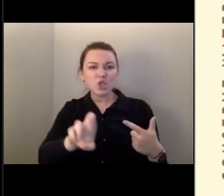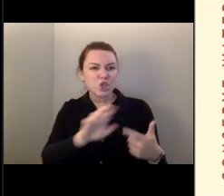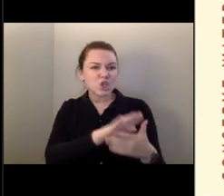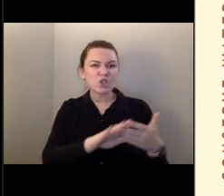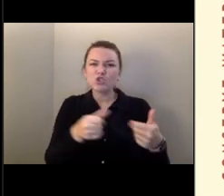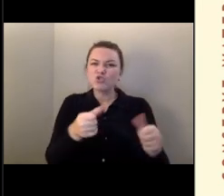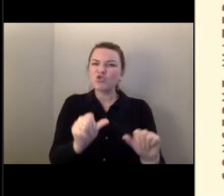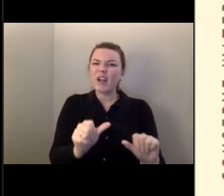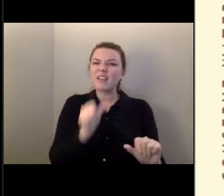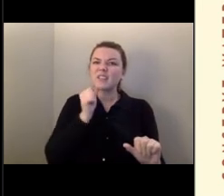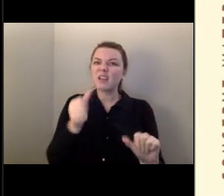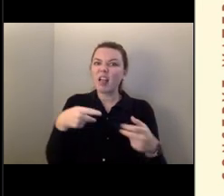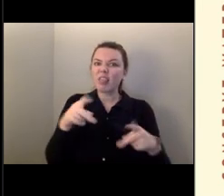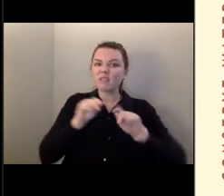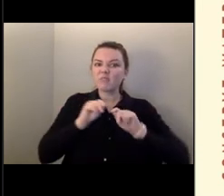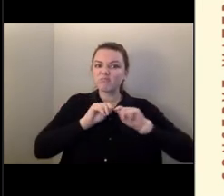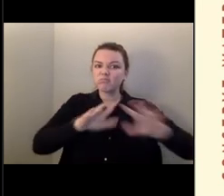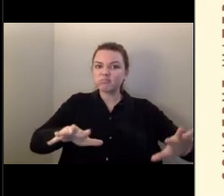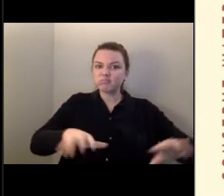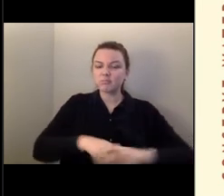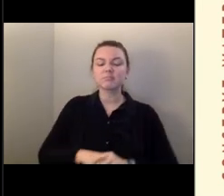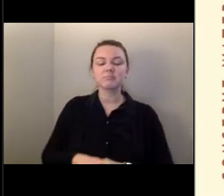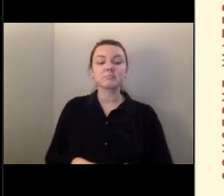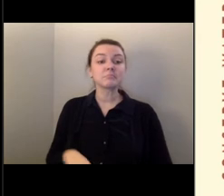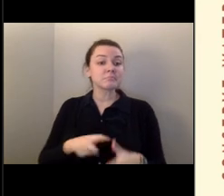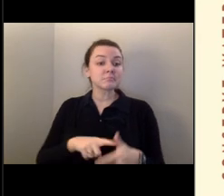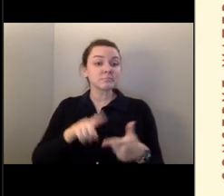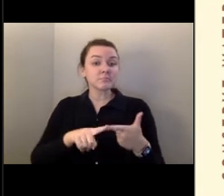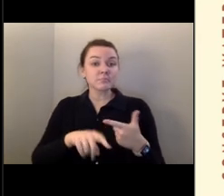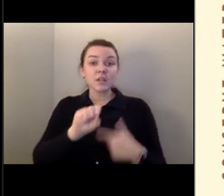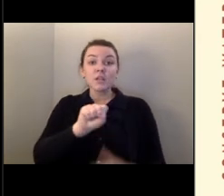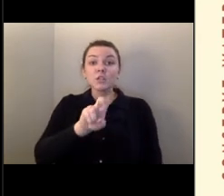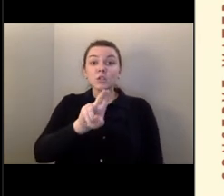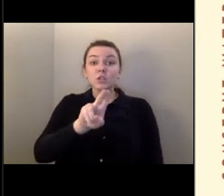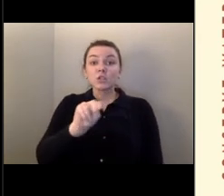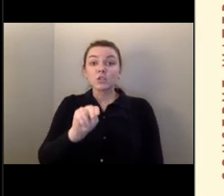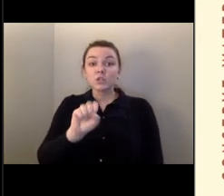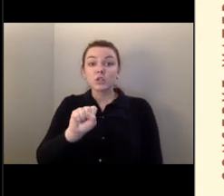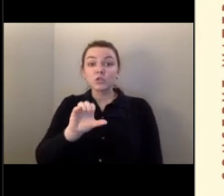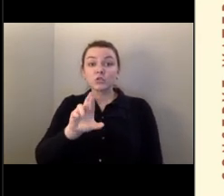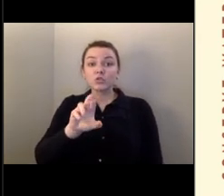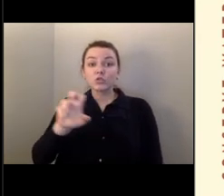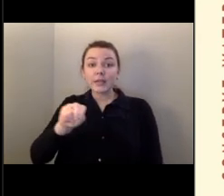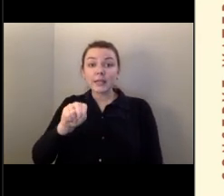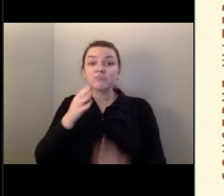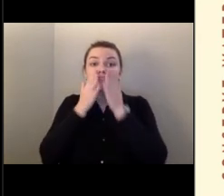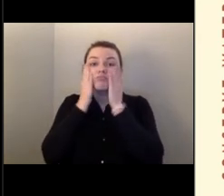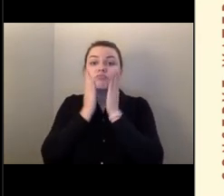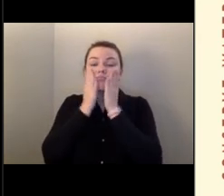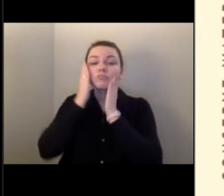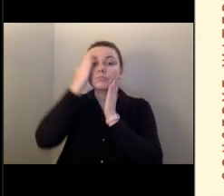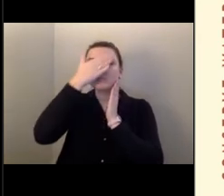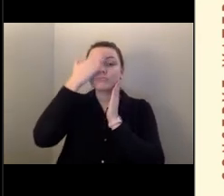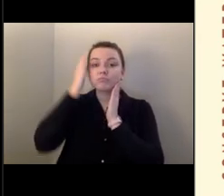What about the sunscreens that we're wearing? Do we need to wear sunscreens? Can we wear sunscreens that don't have chemicals in them